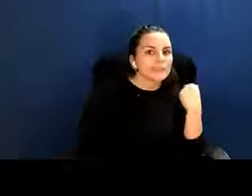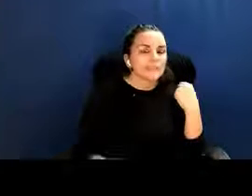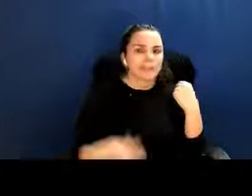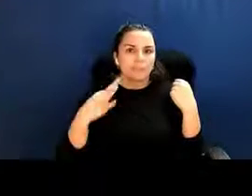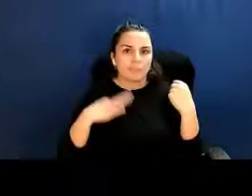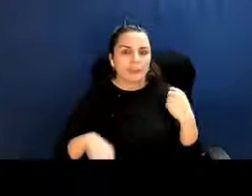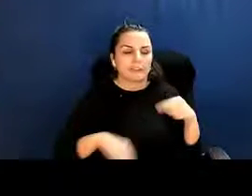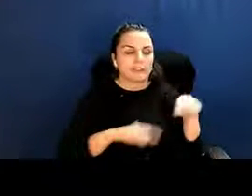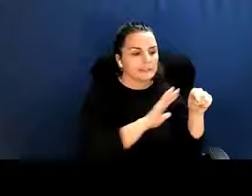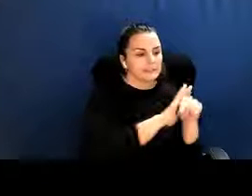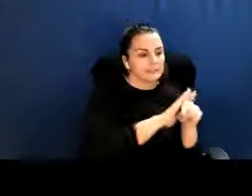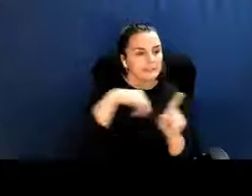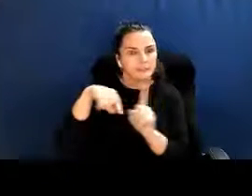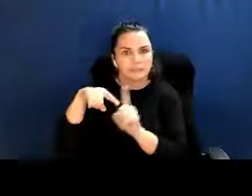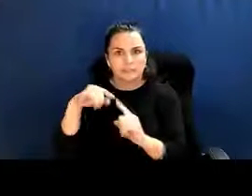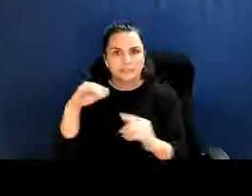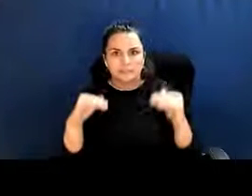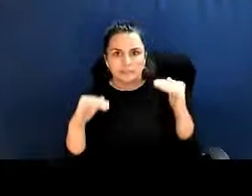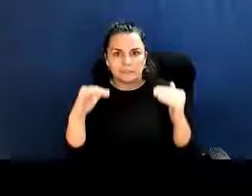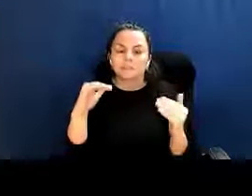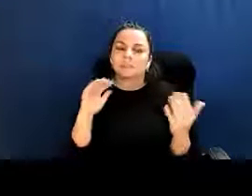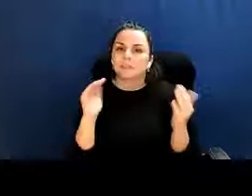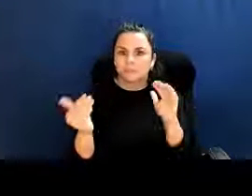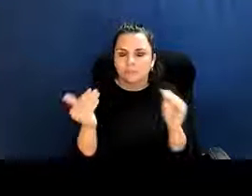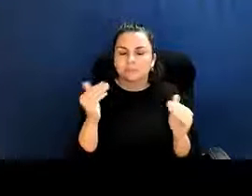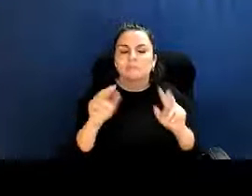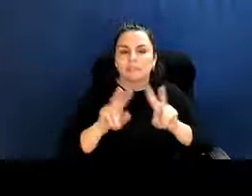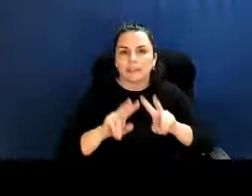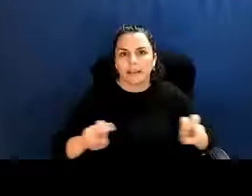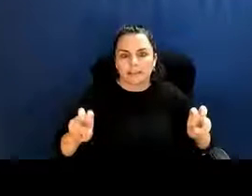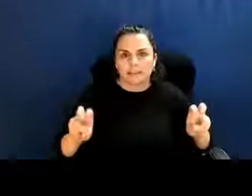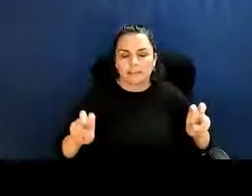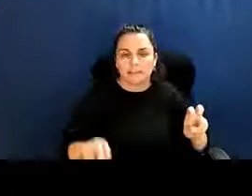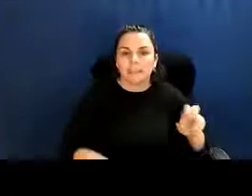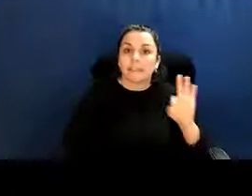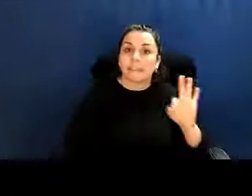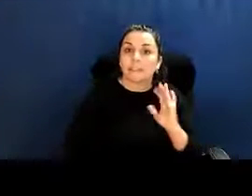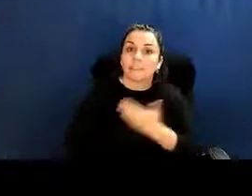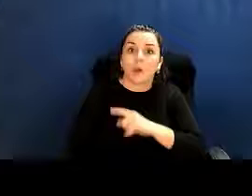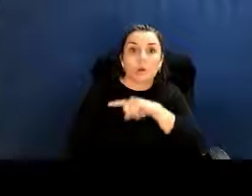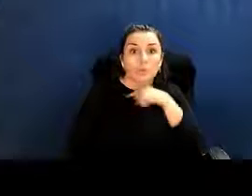So if the primary risk of our research is a breach of participant privacy,